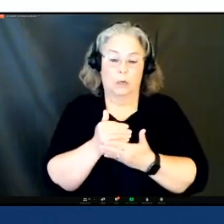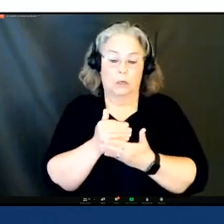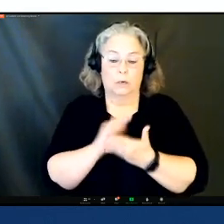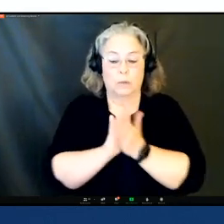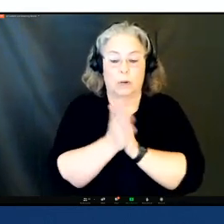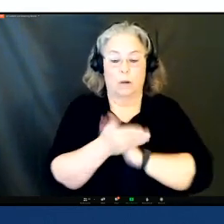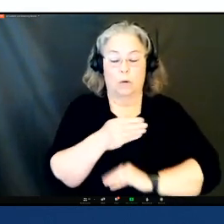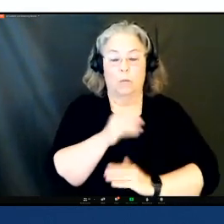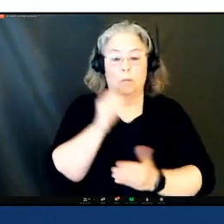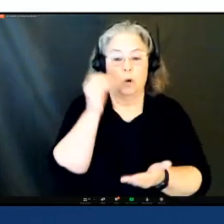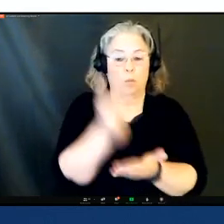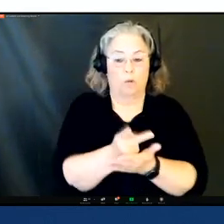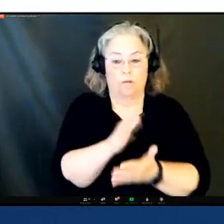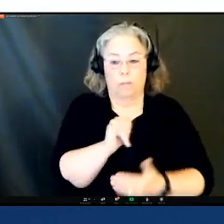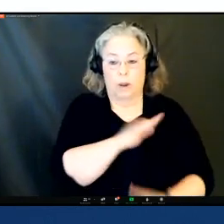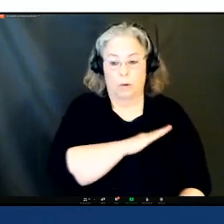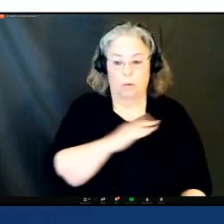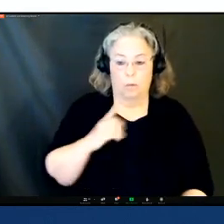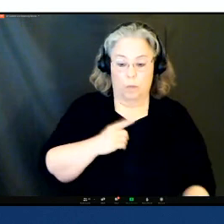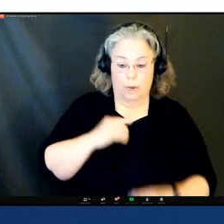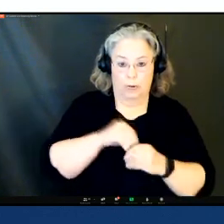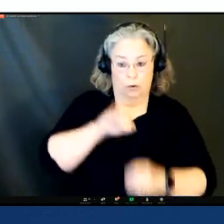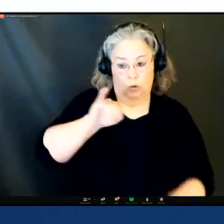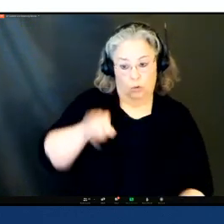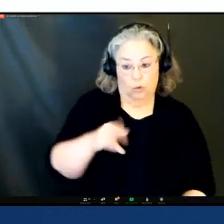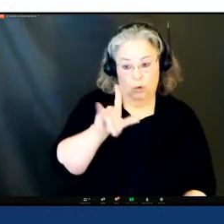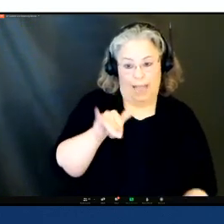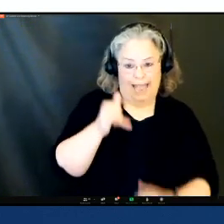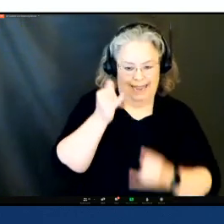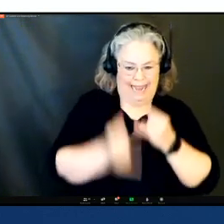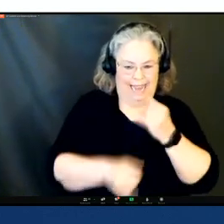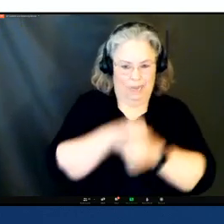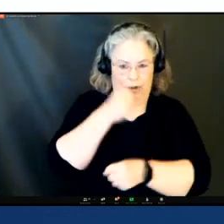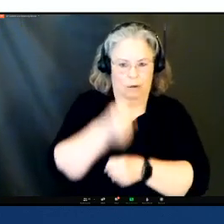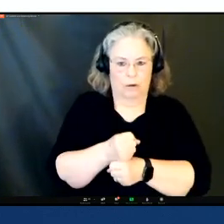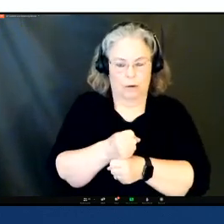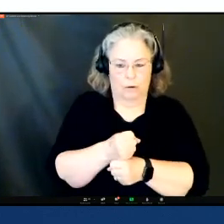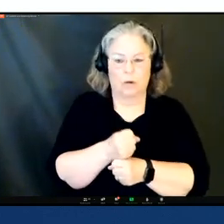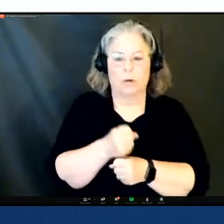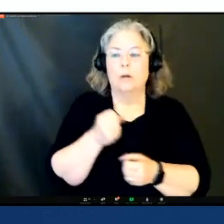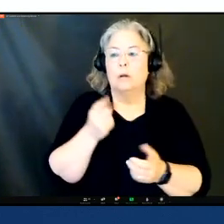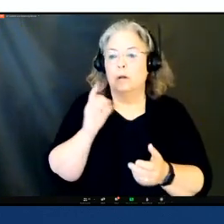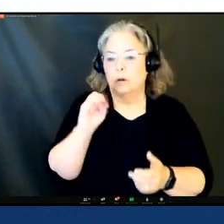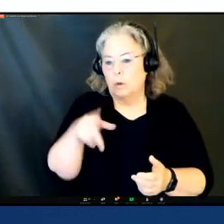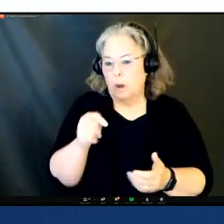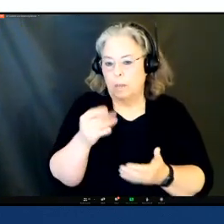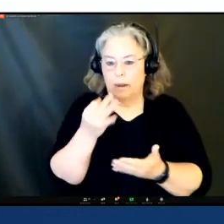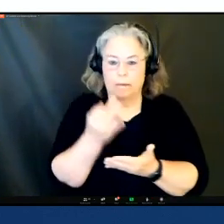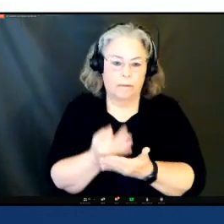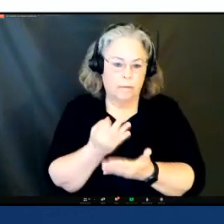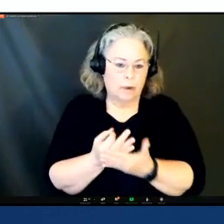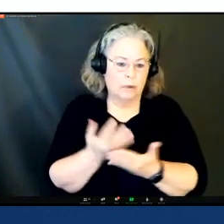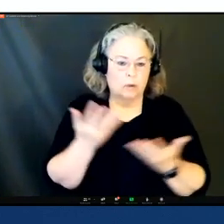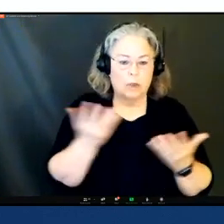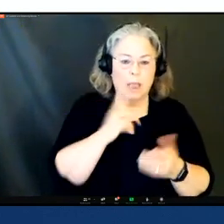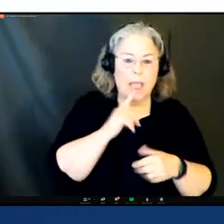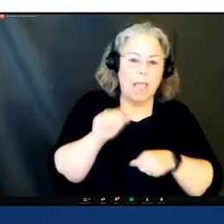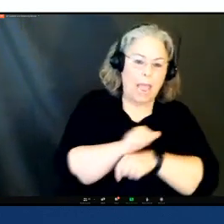in July after the end of the fiscal year. The Department of Finance determines what the actual unaudited fund balances are for the various county funds.